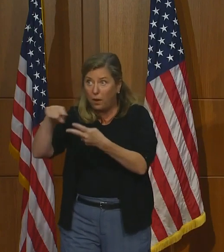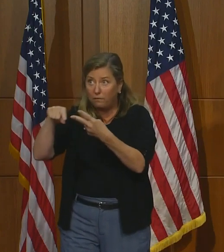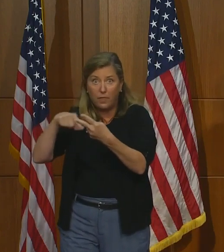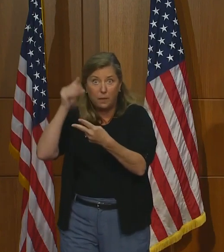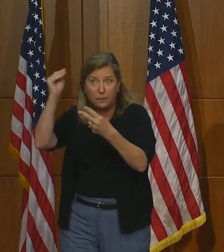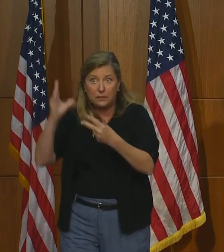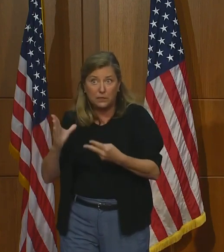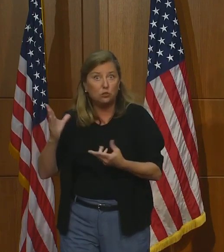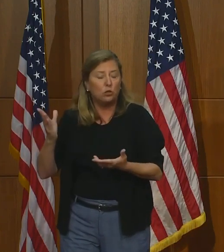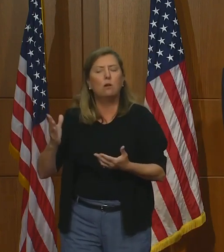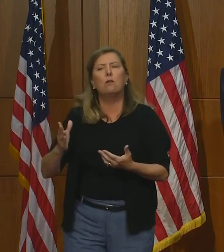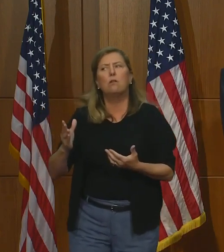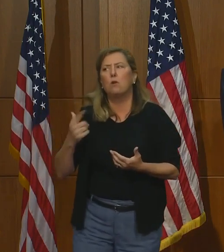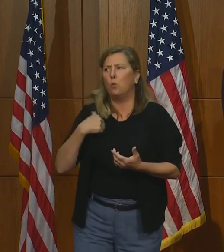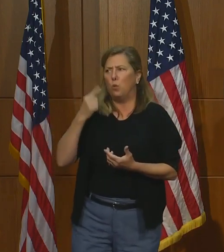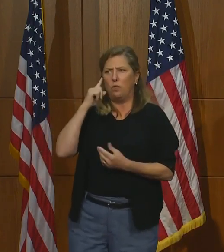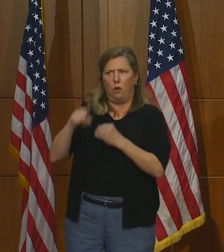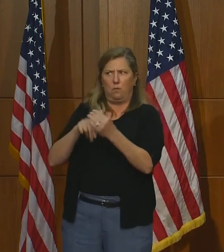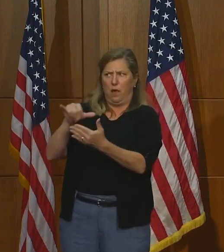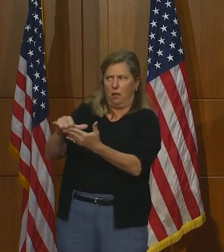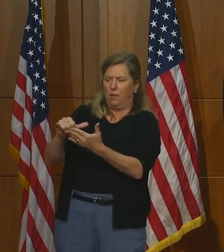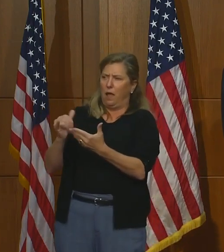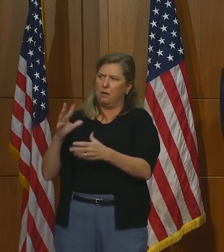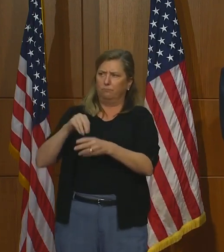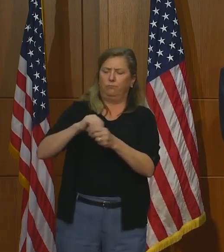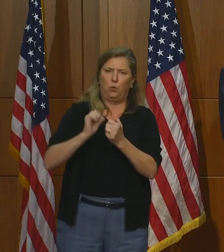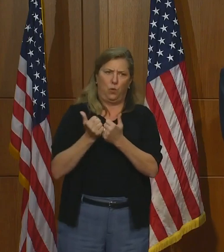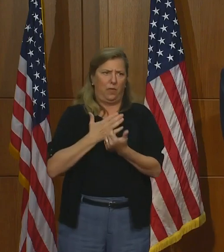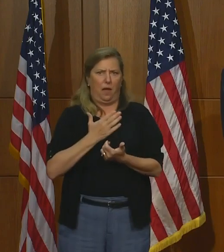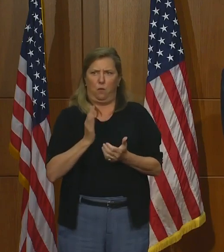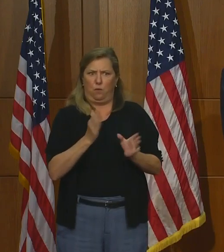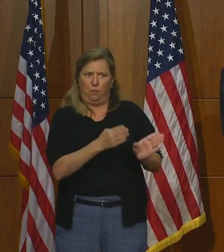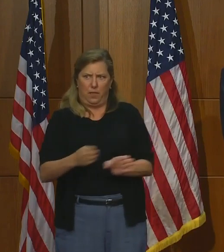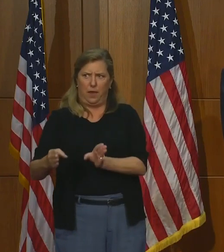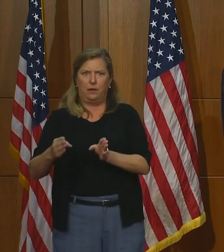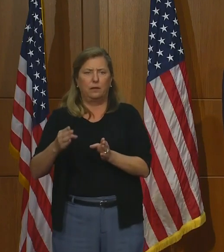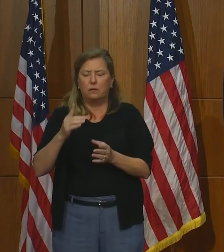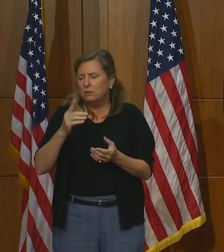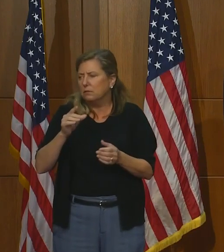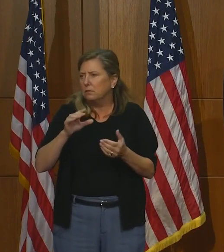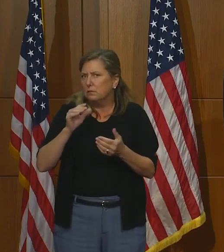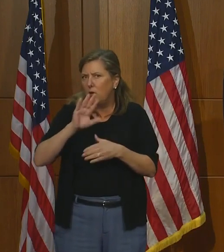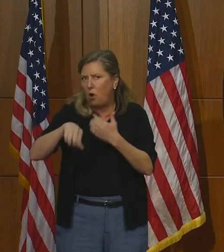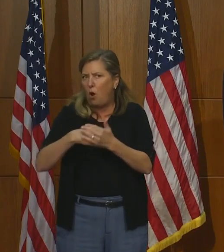TEACHERS WE CERTAINLY CONSIDER THIS- AND AN IMPORTANT PIECE OF